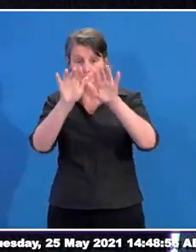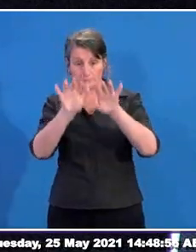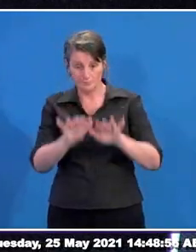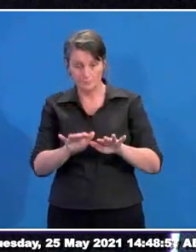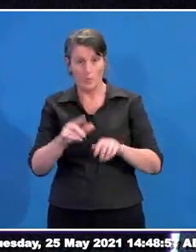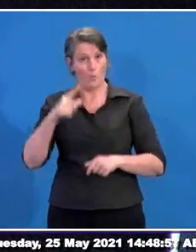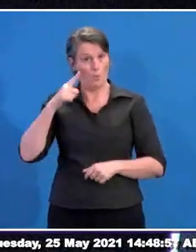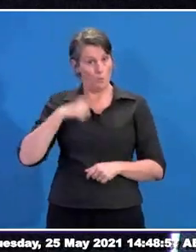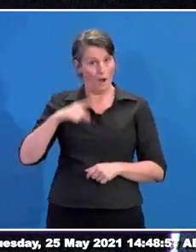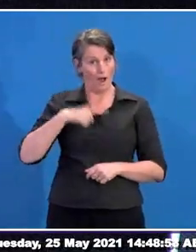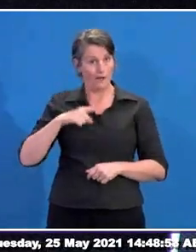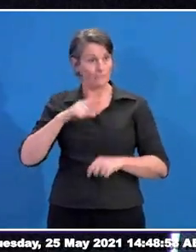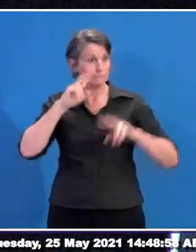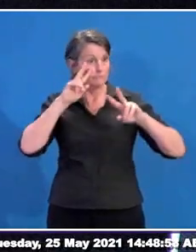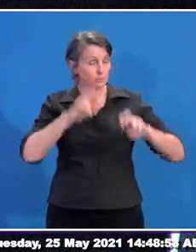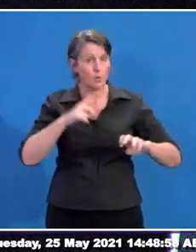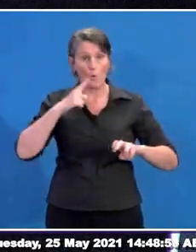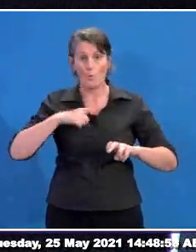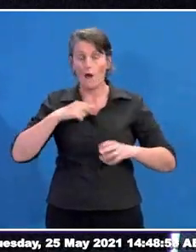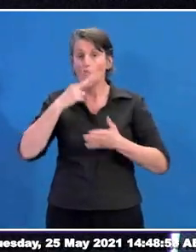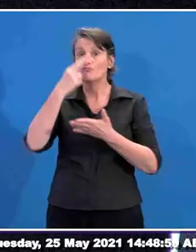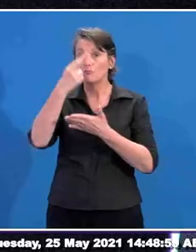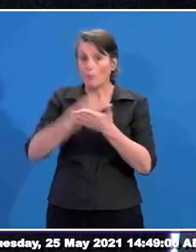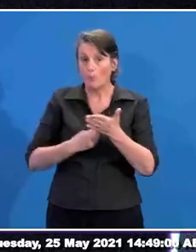scope, so the legal brief I was given.